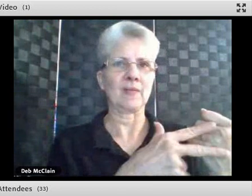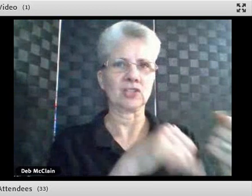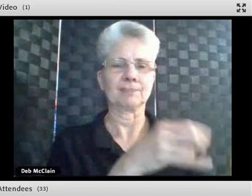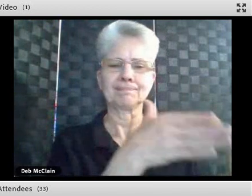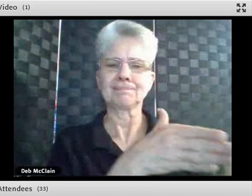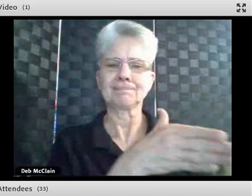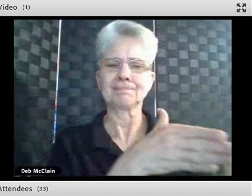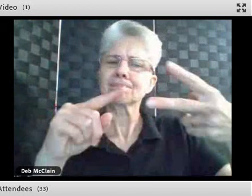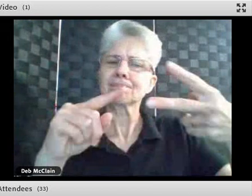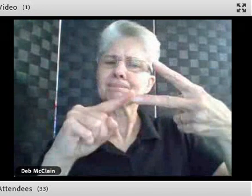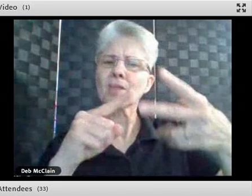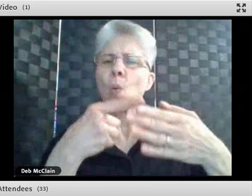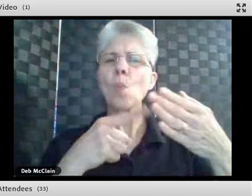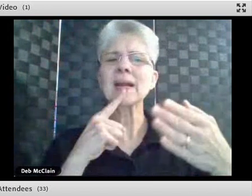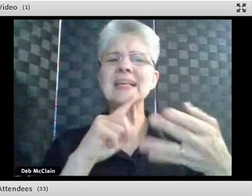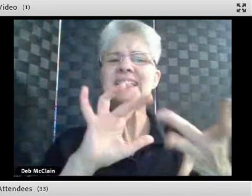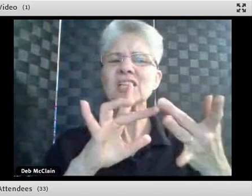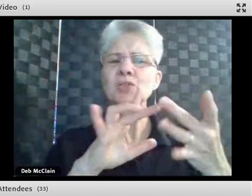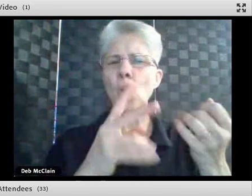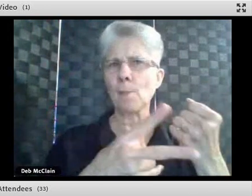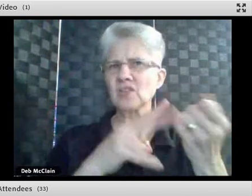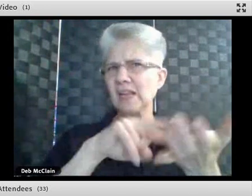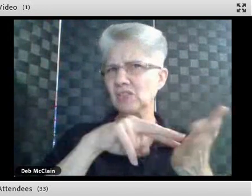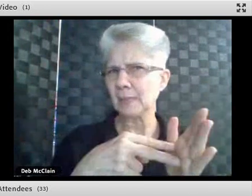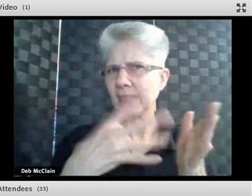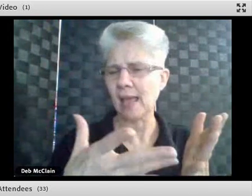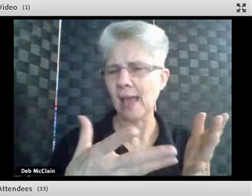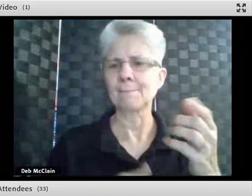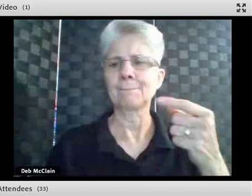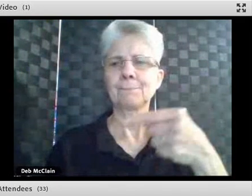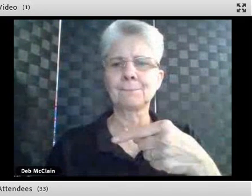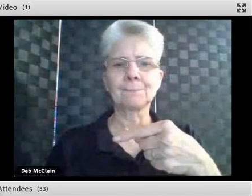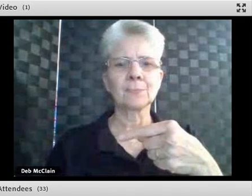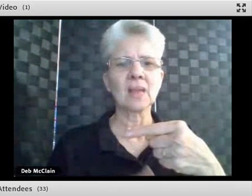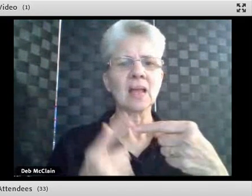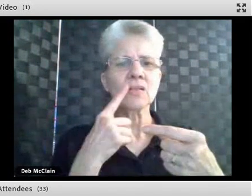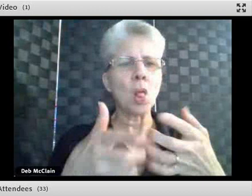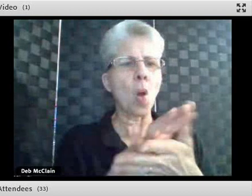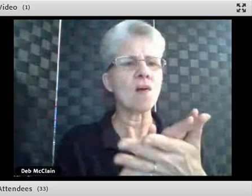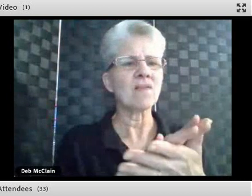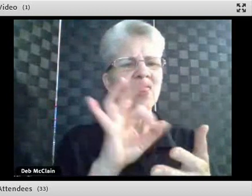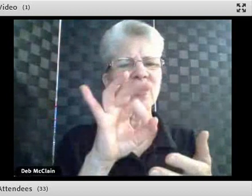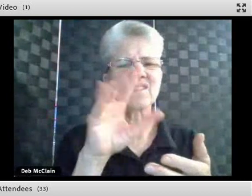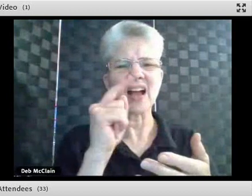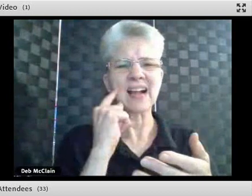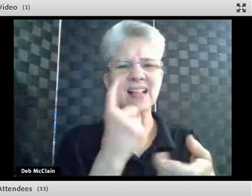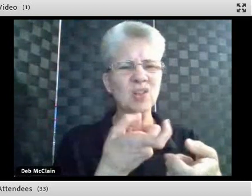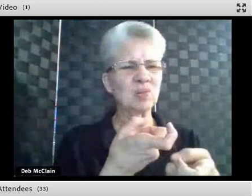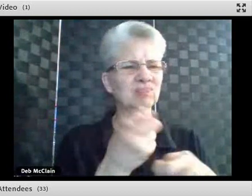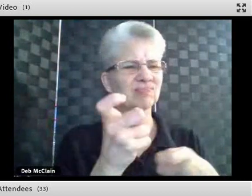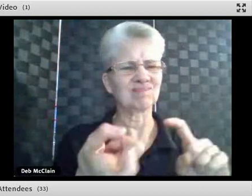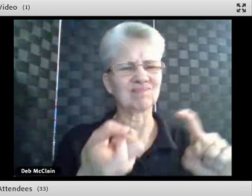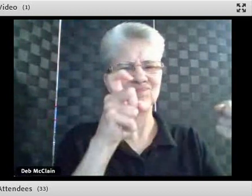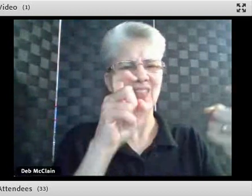what is digital preservation exactly? Ooh, it's a little overexcited. The font got a little wonky on you guys.